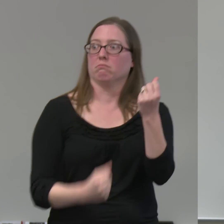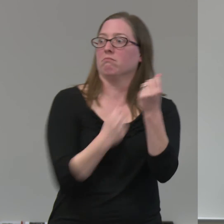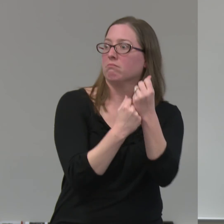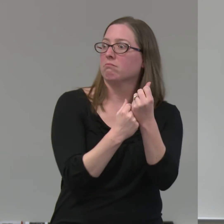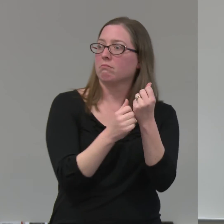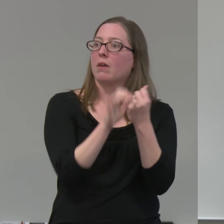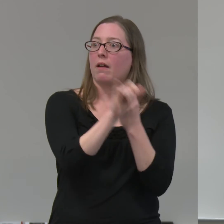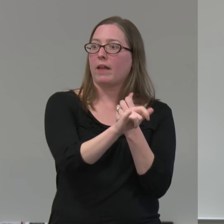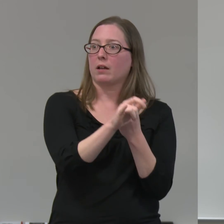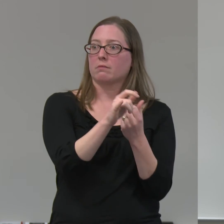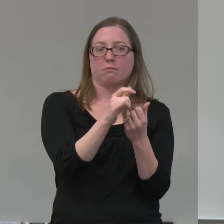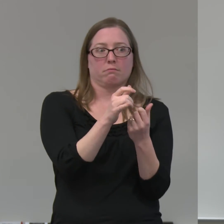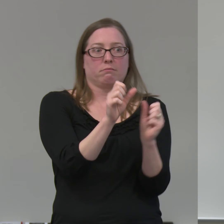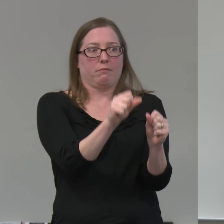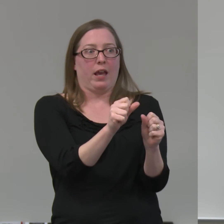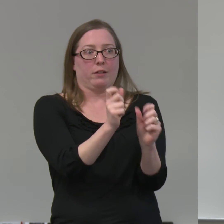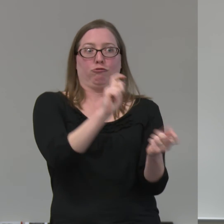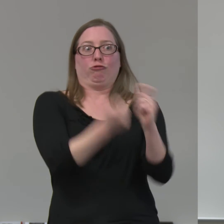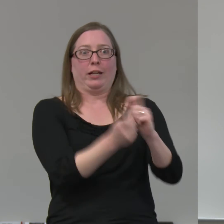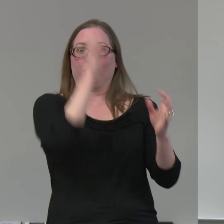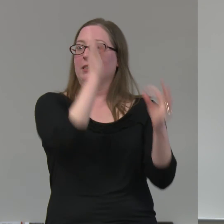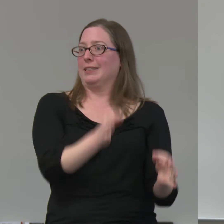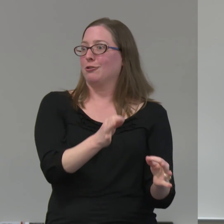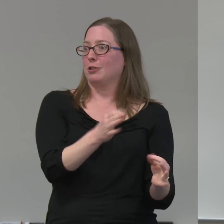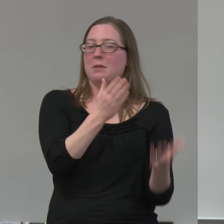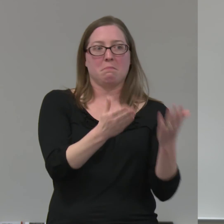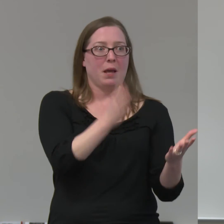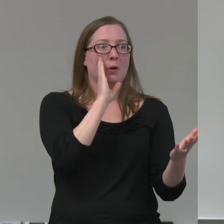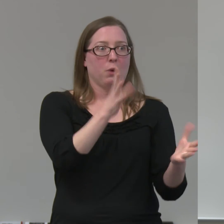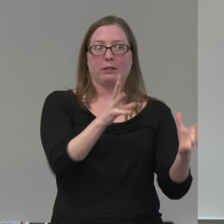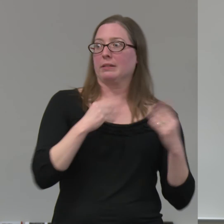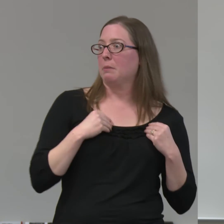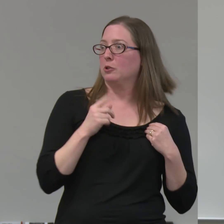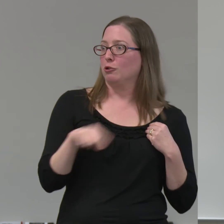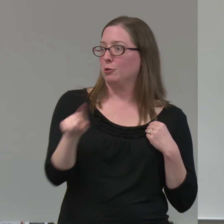or mentors if you have more of those because if you didn't write those down